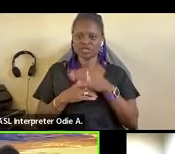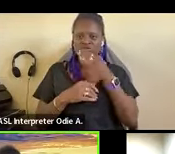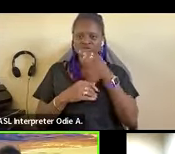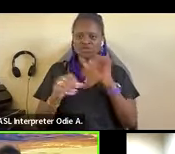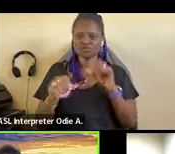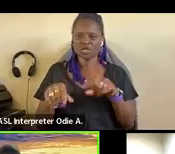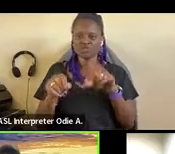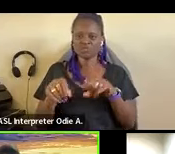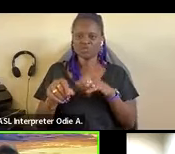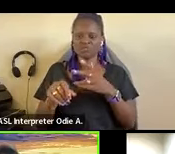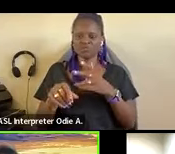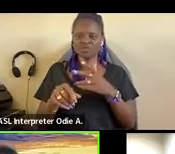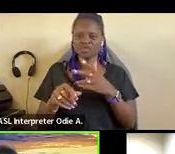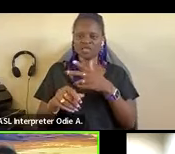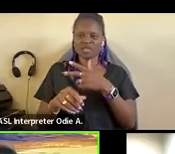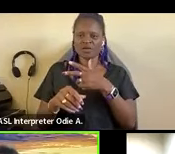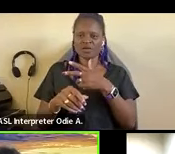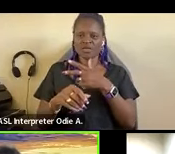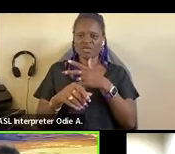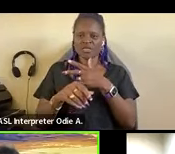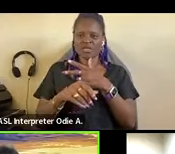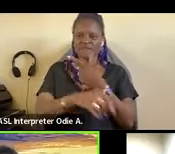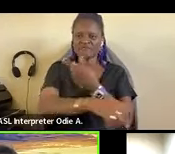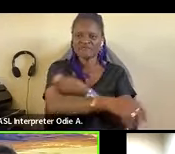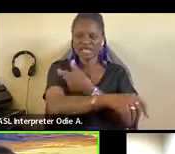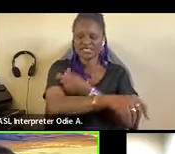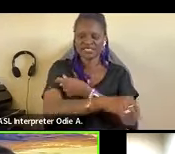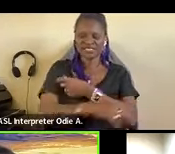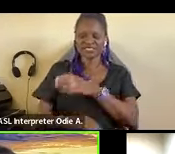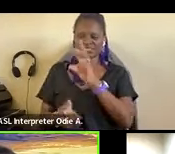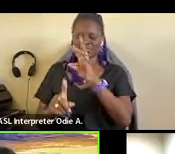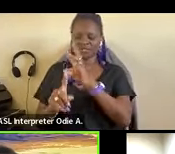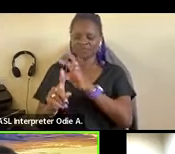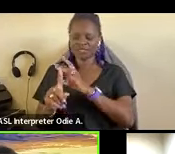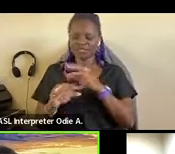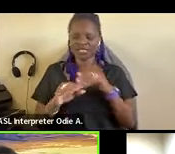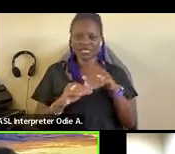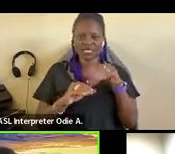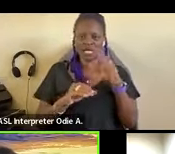Vaccines for those aged six months and up are also available at our Fixed Vaccine